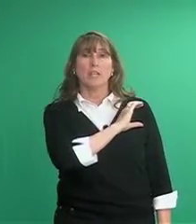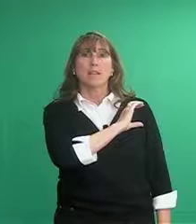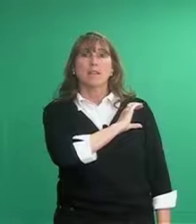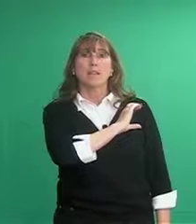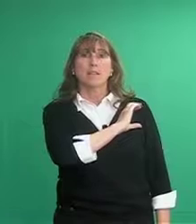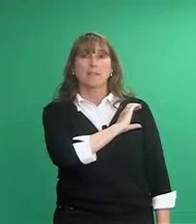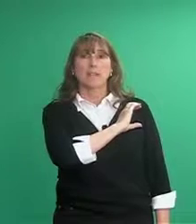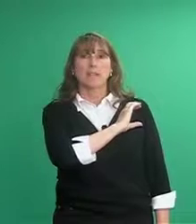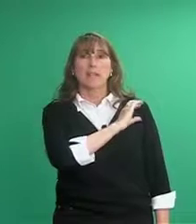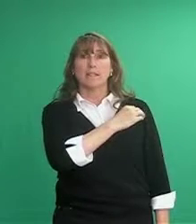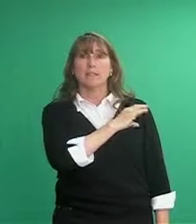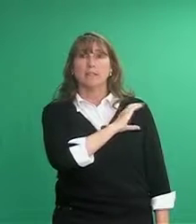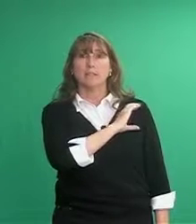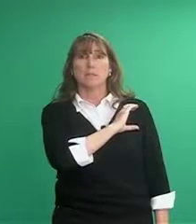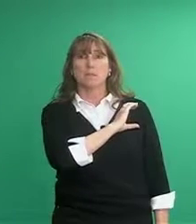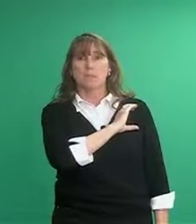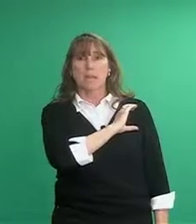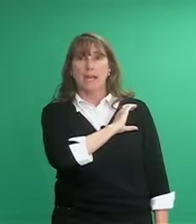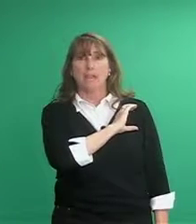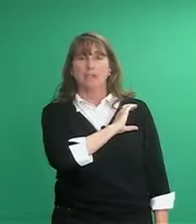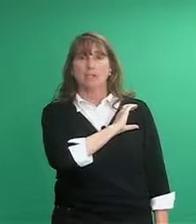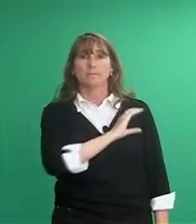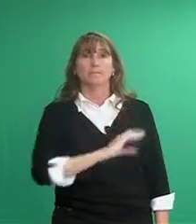think of this as the policeman's badge